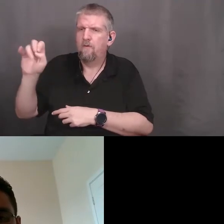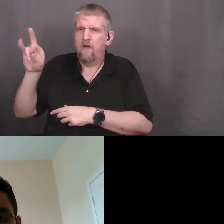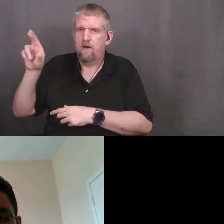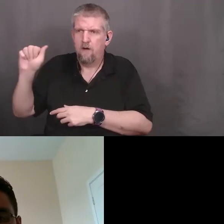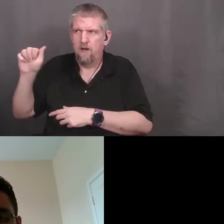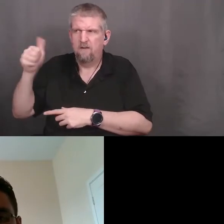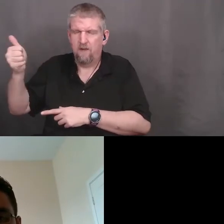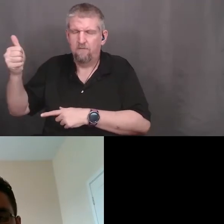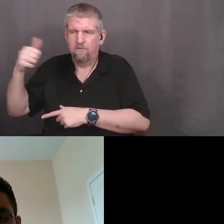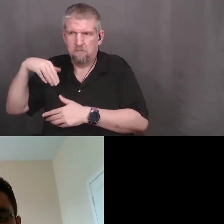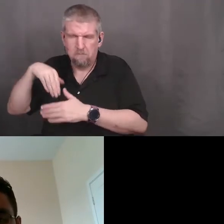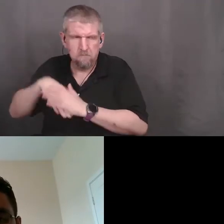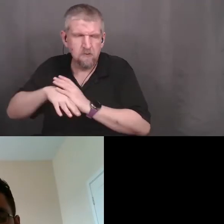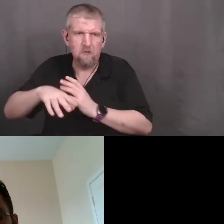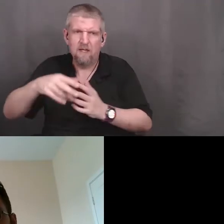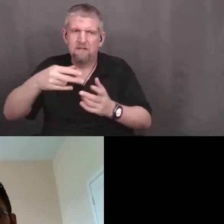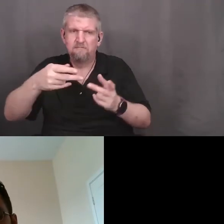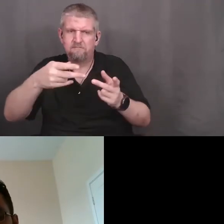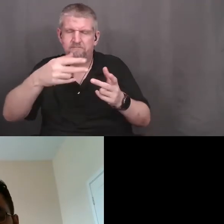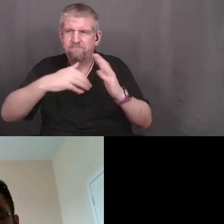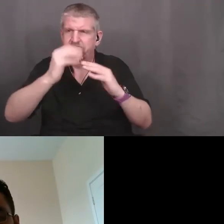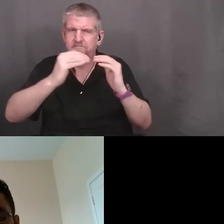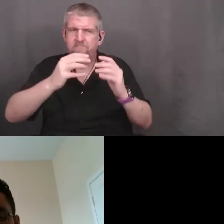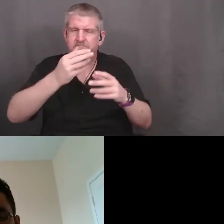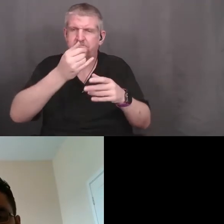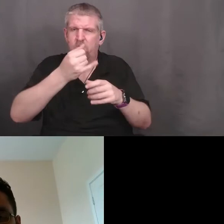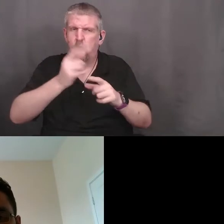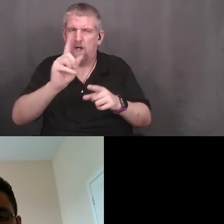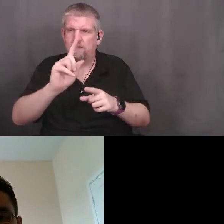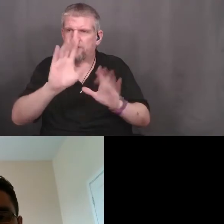with disabilities lived, they did an investigation and found out